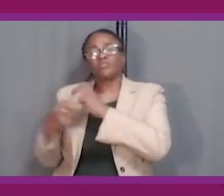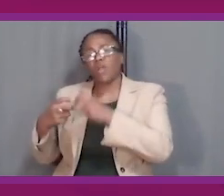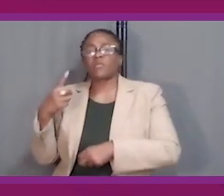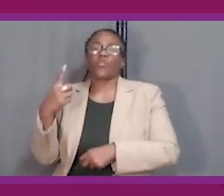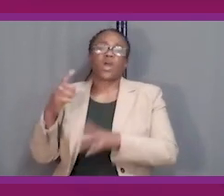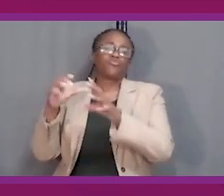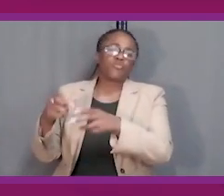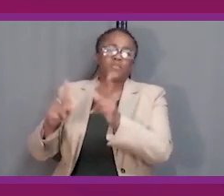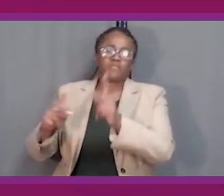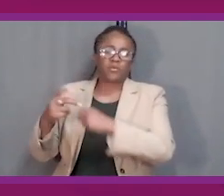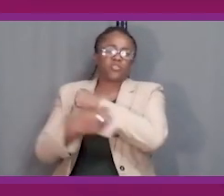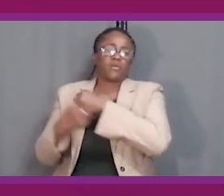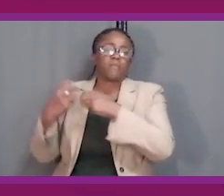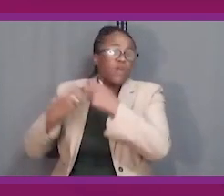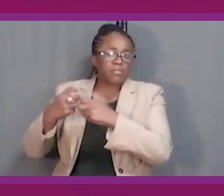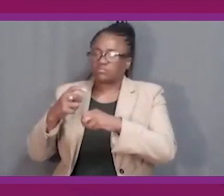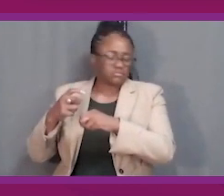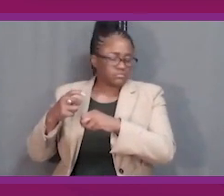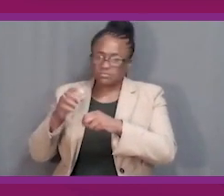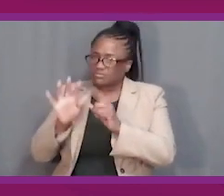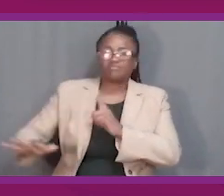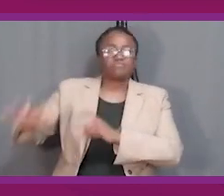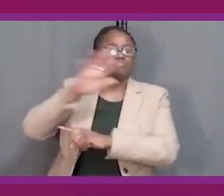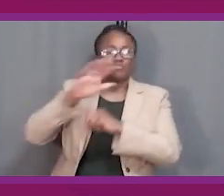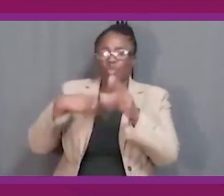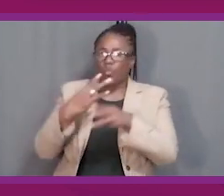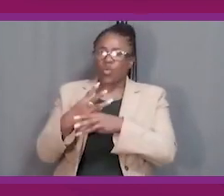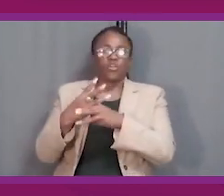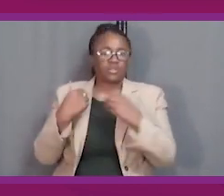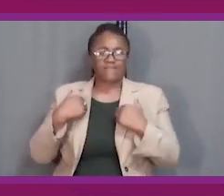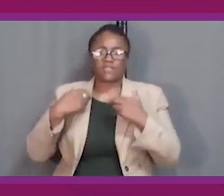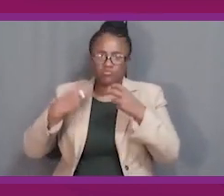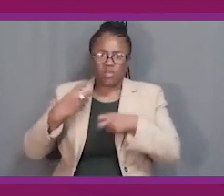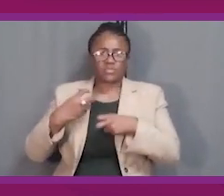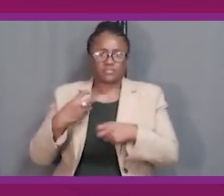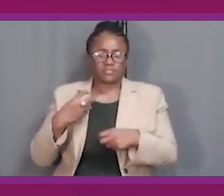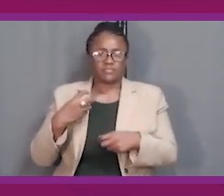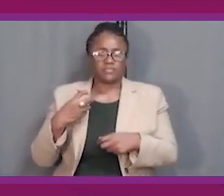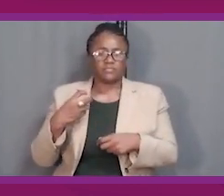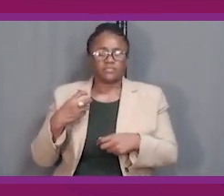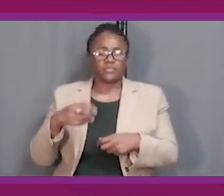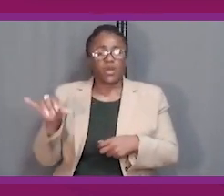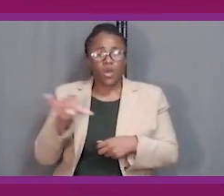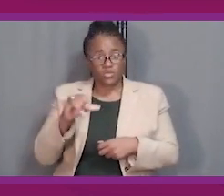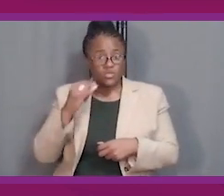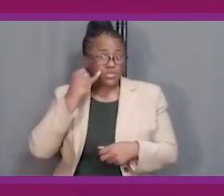also think though that if we can connect these struggles, then we can support each other and